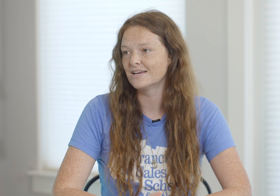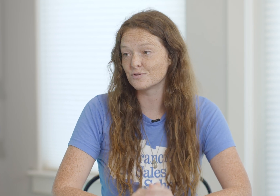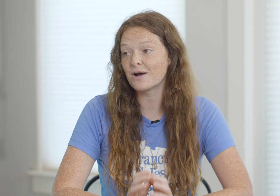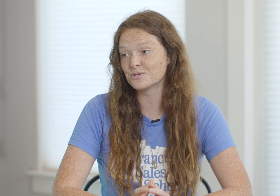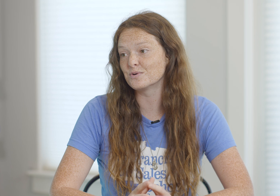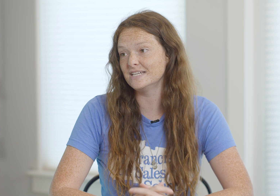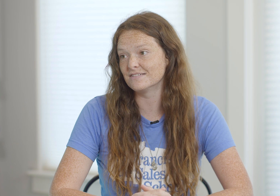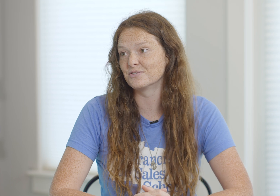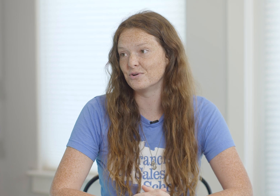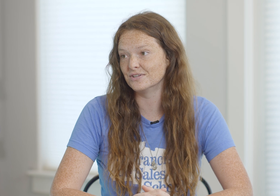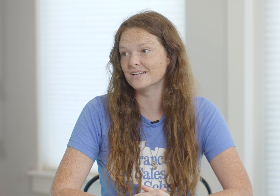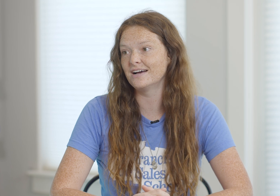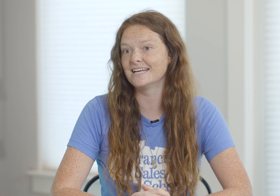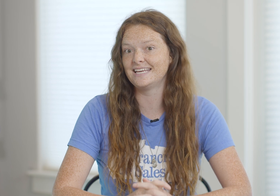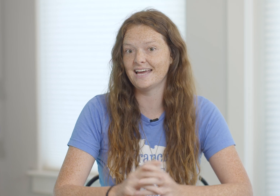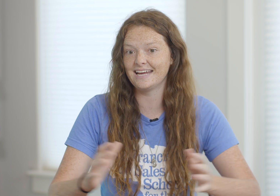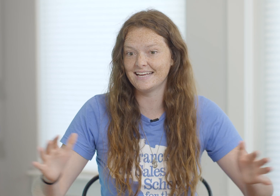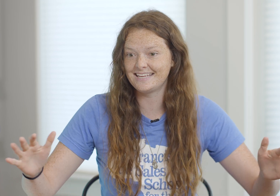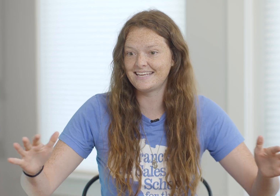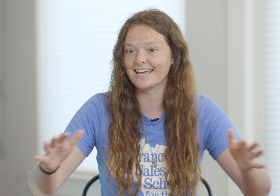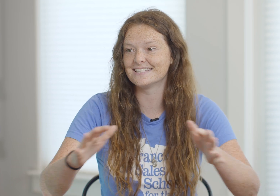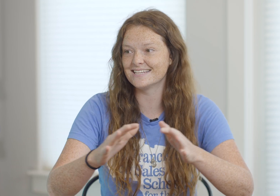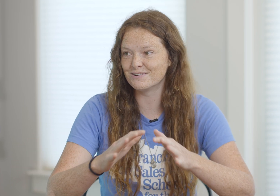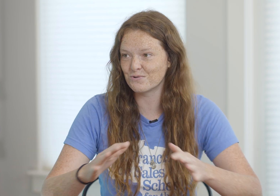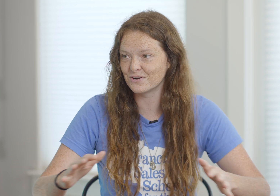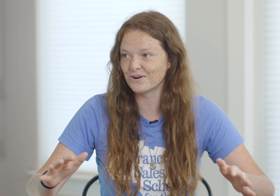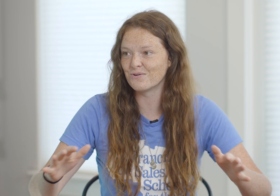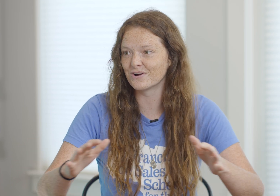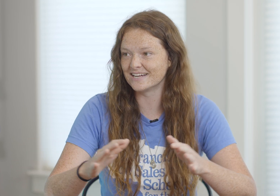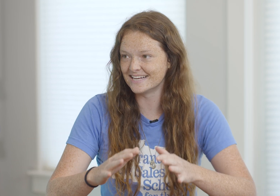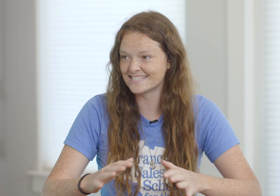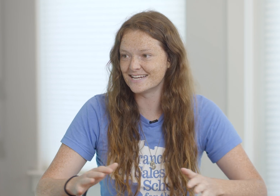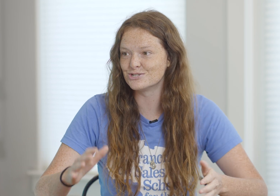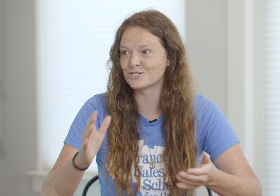So that was really difficult, getting kids in order organized and just,